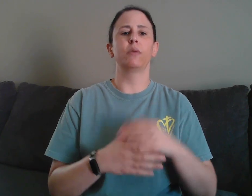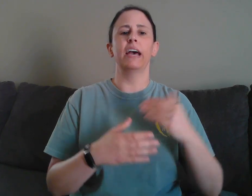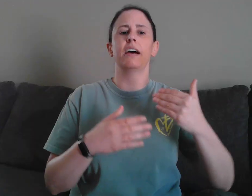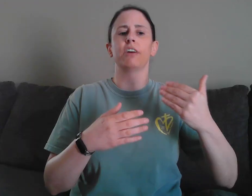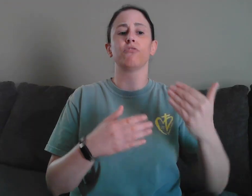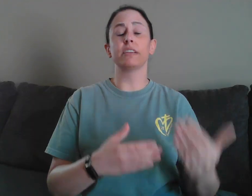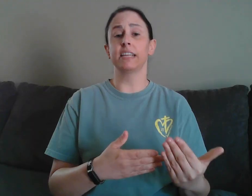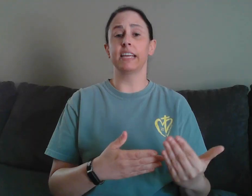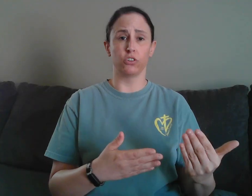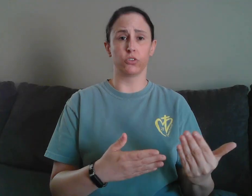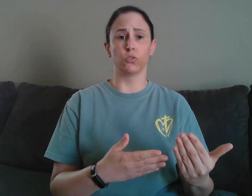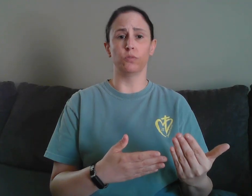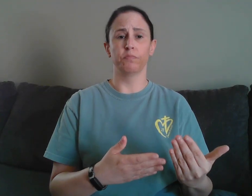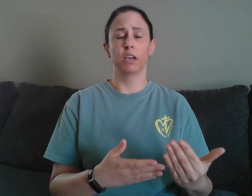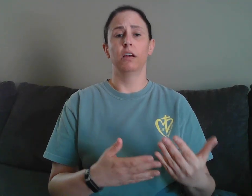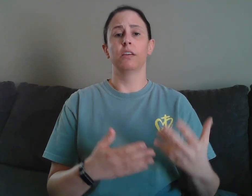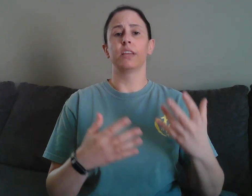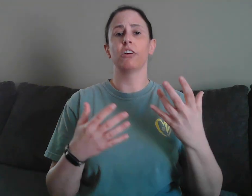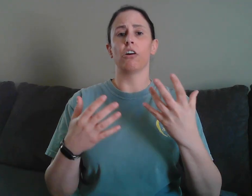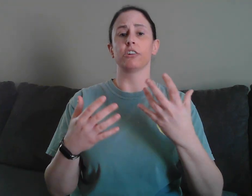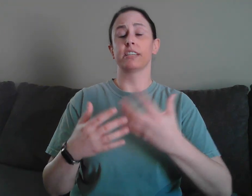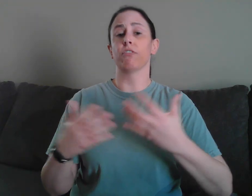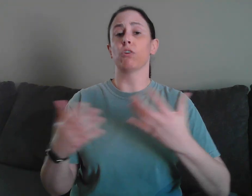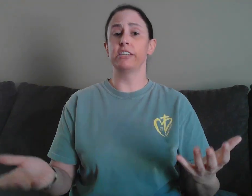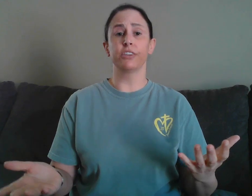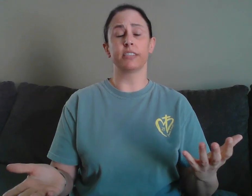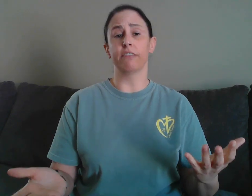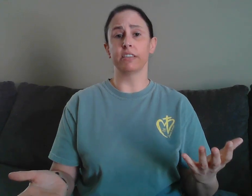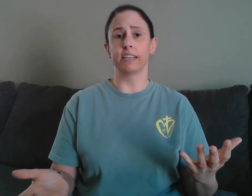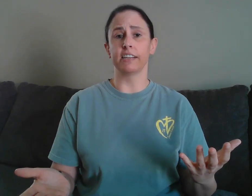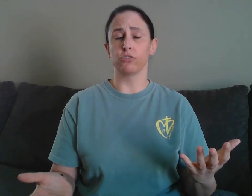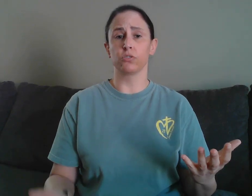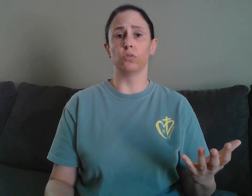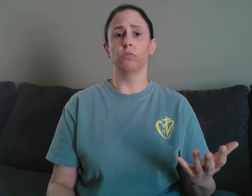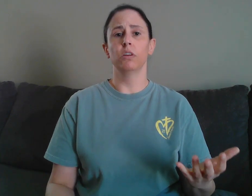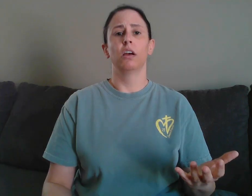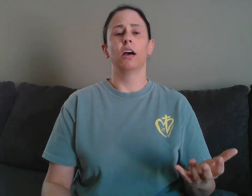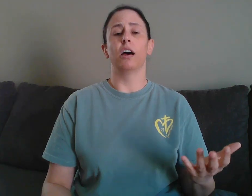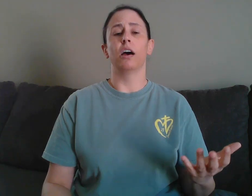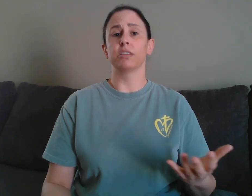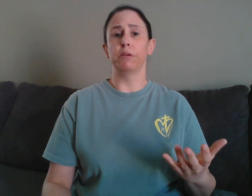So we have a residential school. There are several ways you could sign residential school. Um some